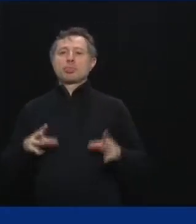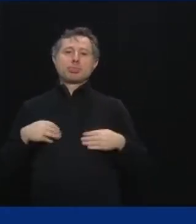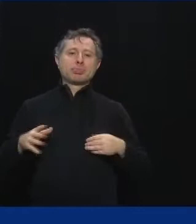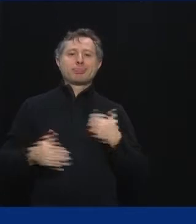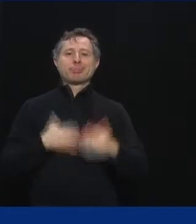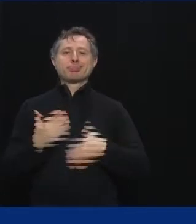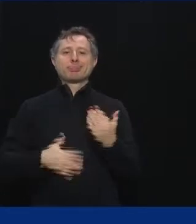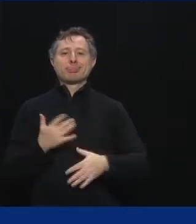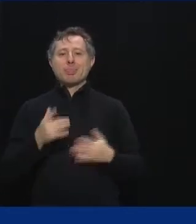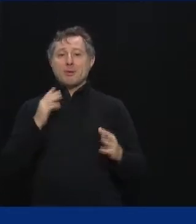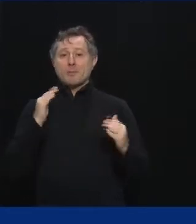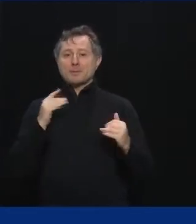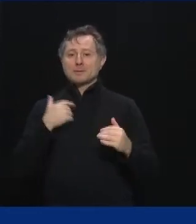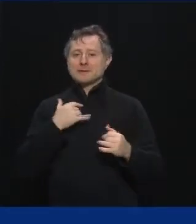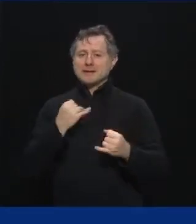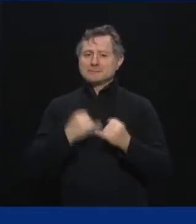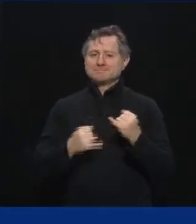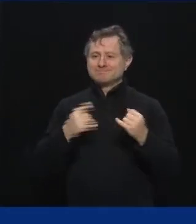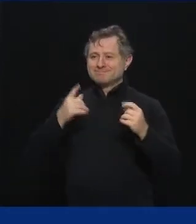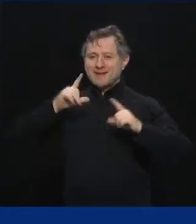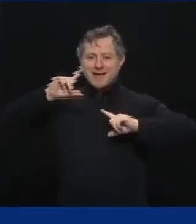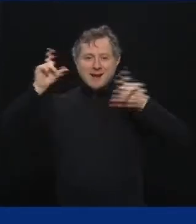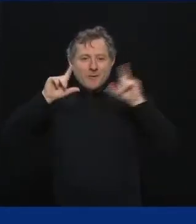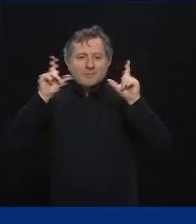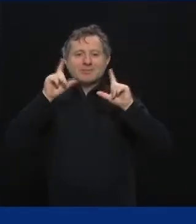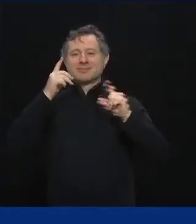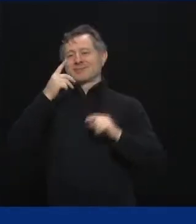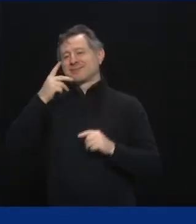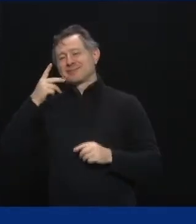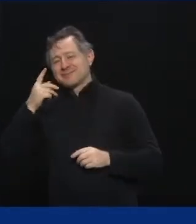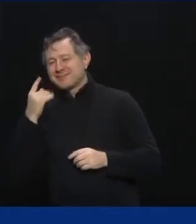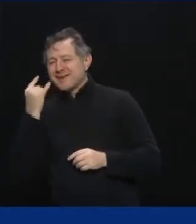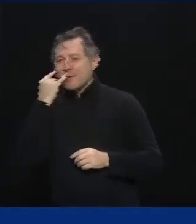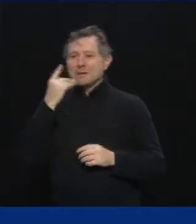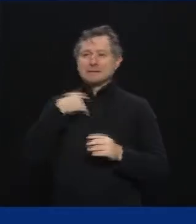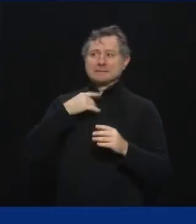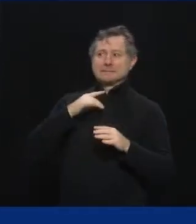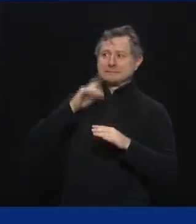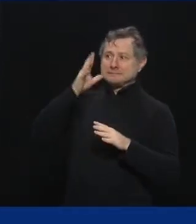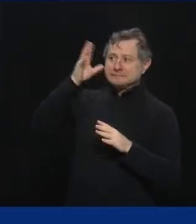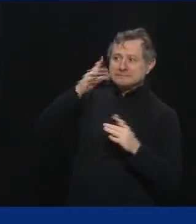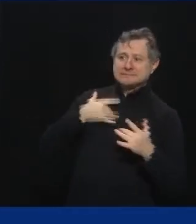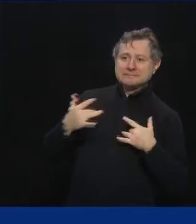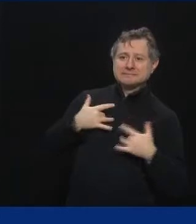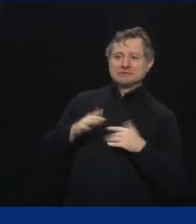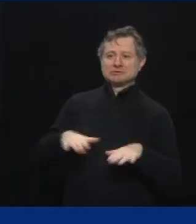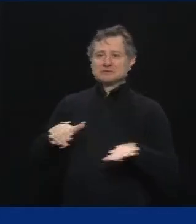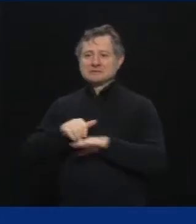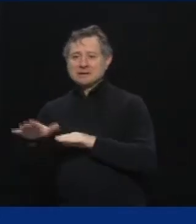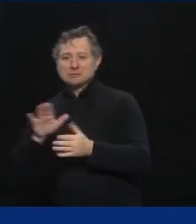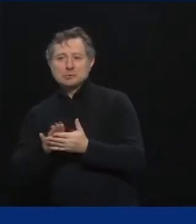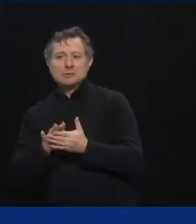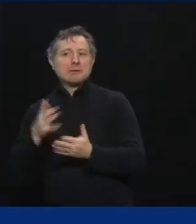TIME. WE ARE NOT GETTING COMPLACENT. WE ARE HOPEFUL THAT THIS IS THE LAST HONE WHEN PARENTS HAVE TO